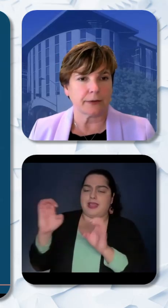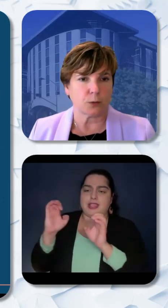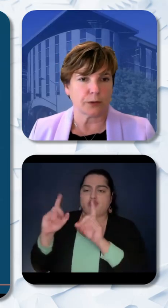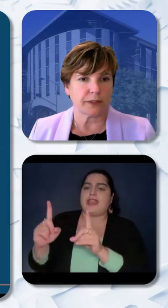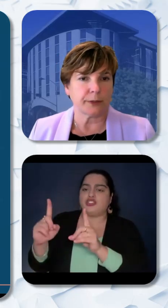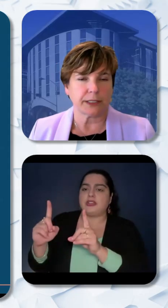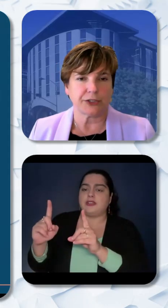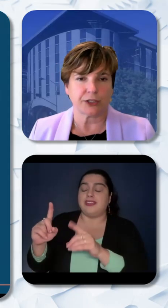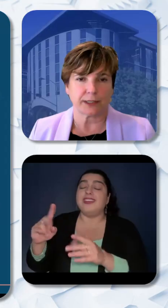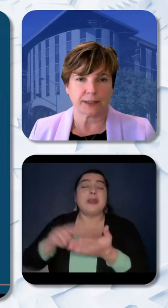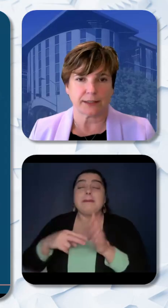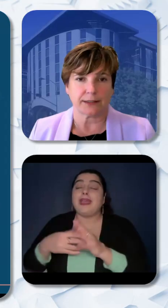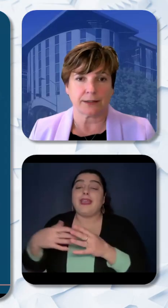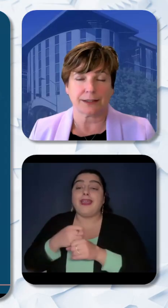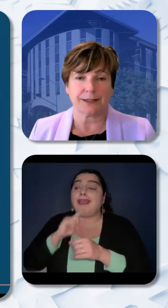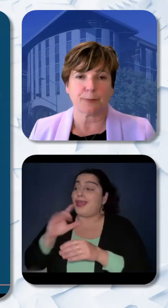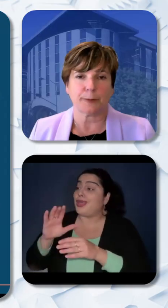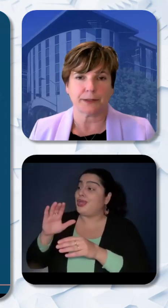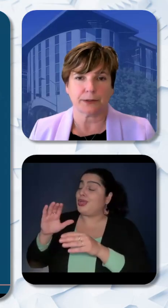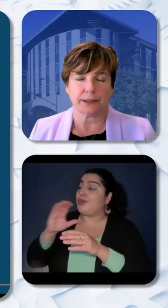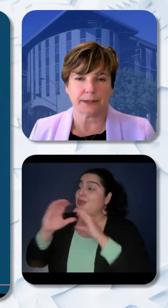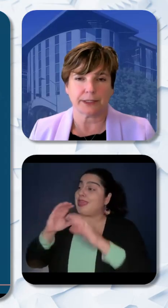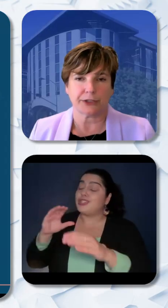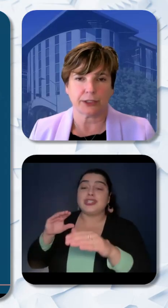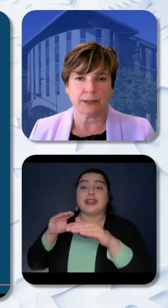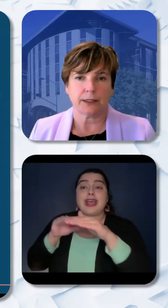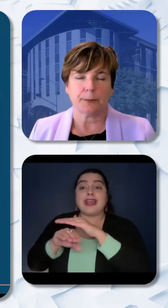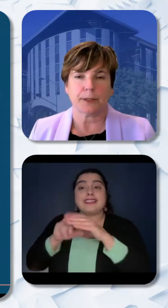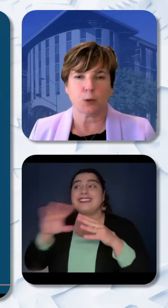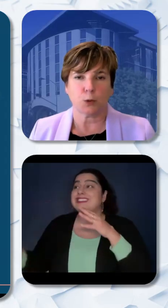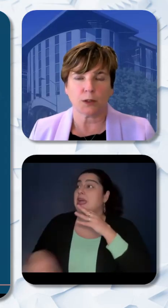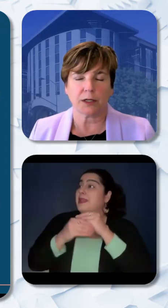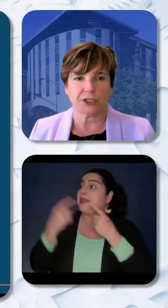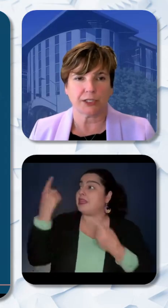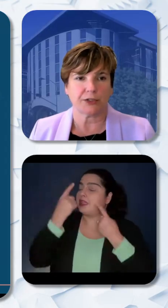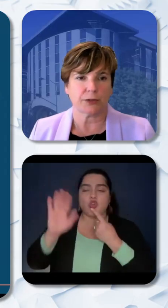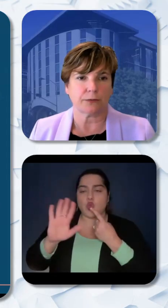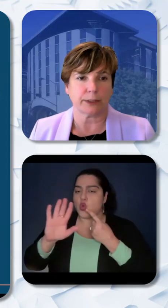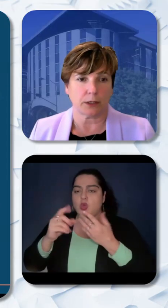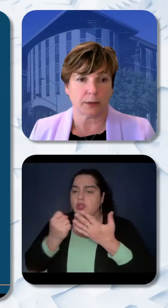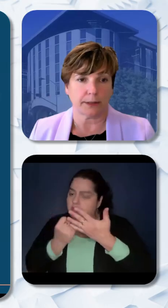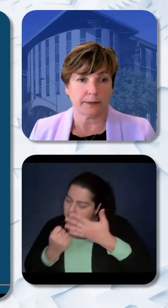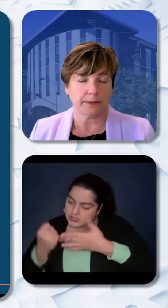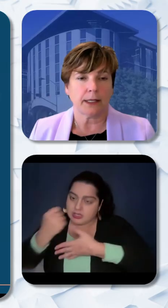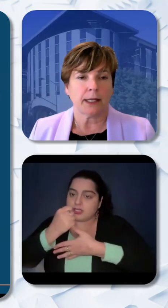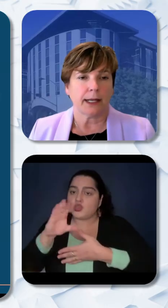In other words, communication access is not a supplemental consideration, but a core educational requirement.